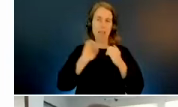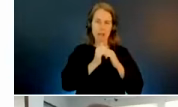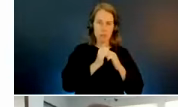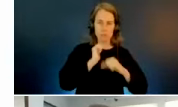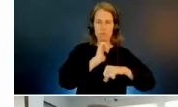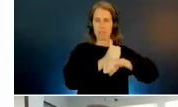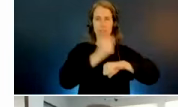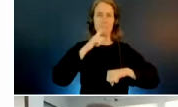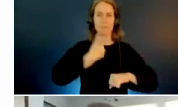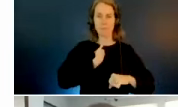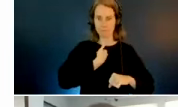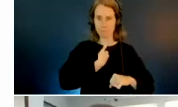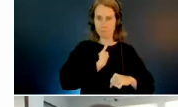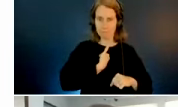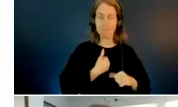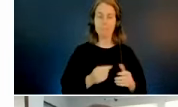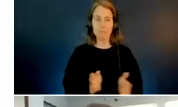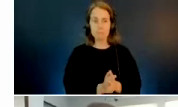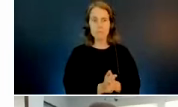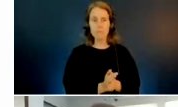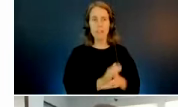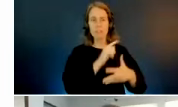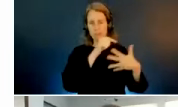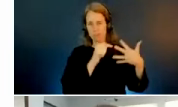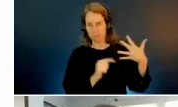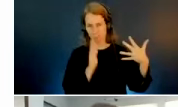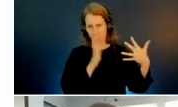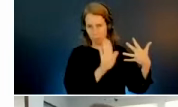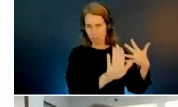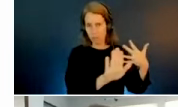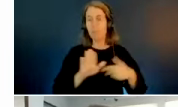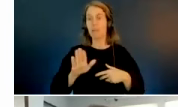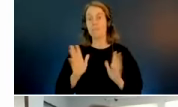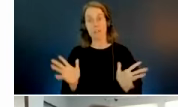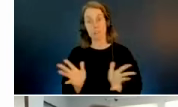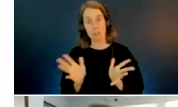um and also i want to encourage people and i'll say this a bunch more times um if you